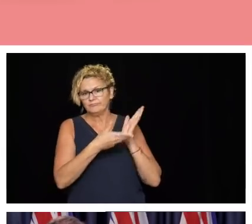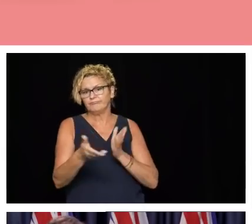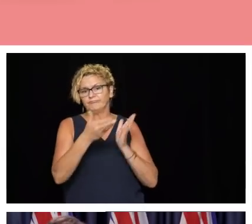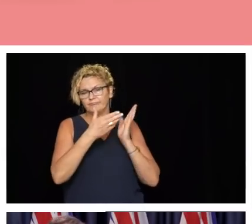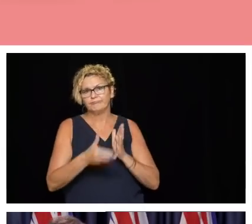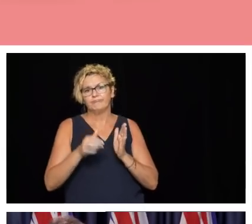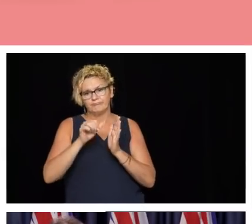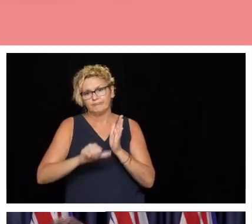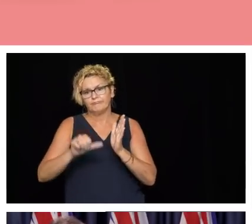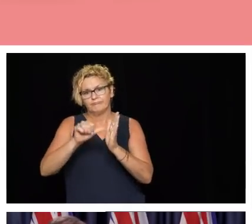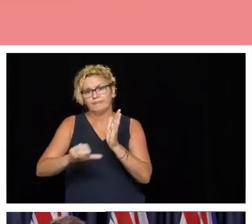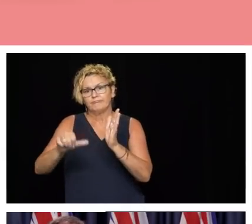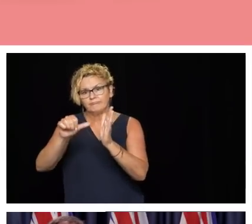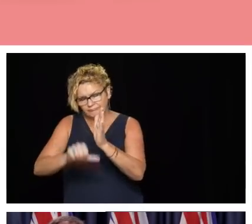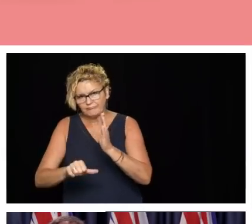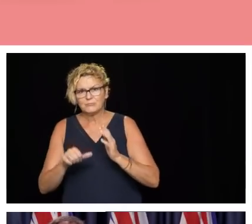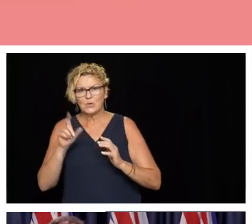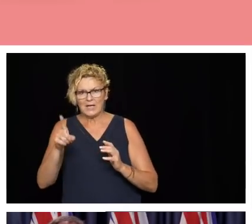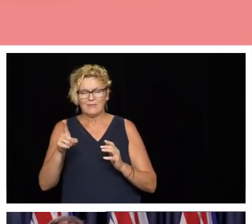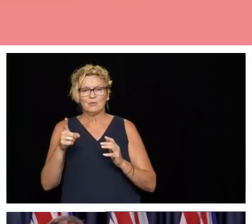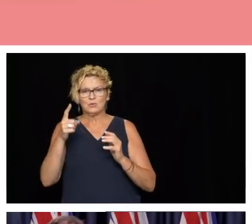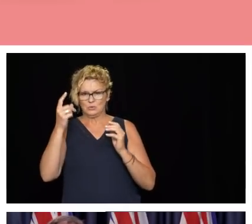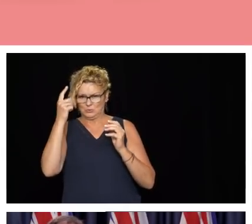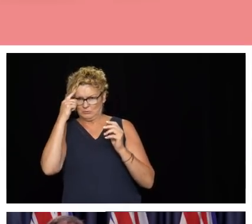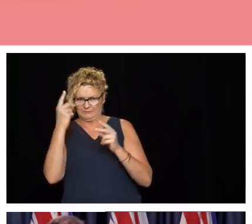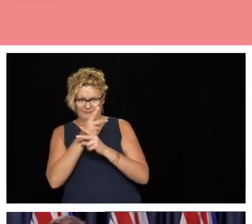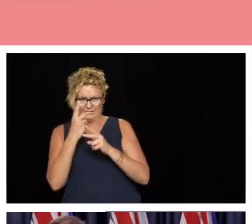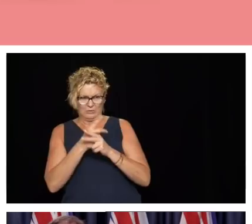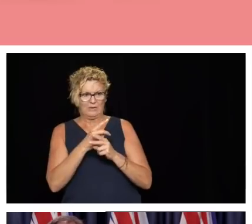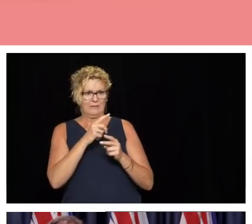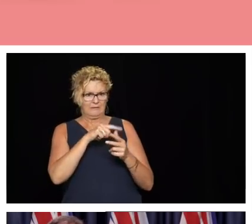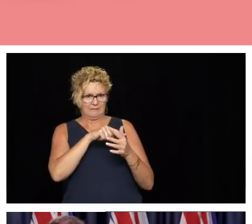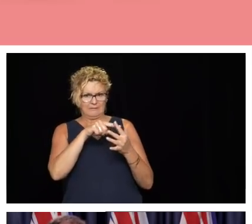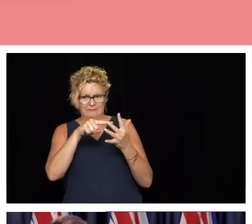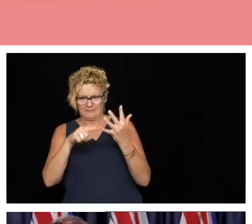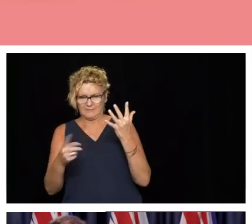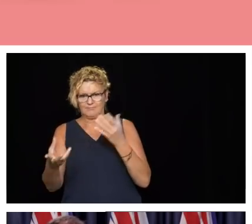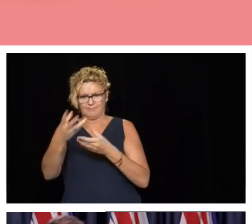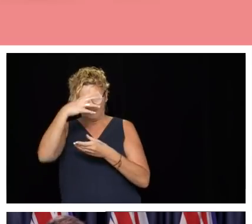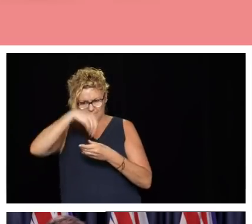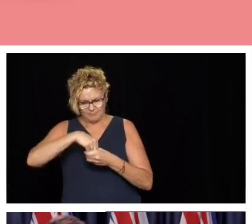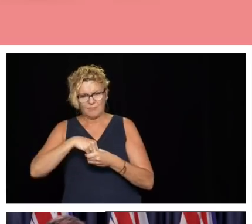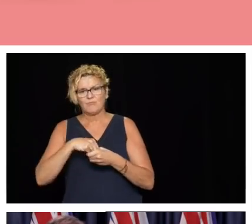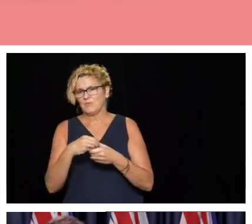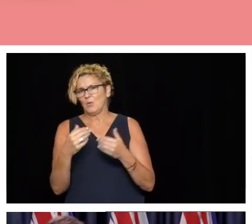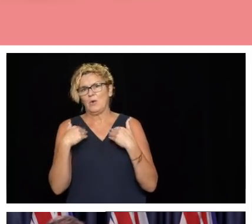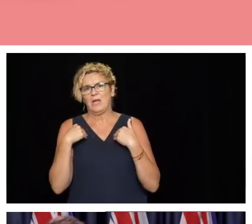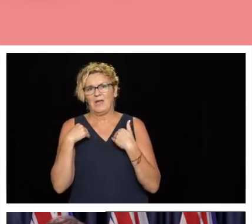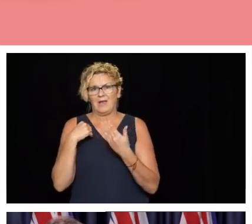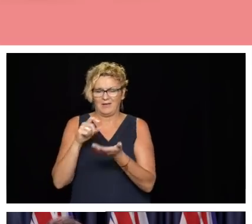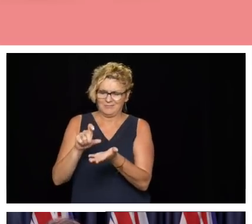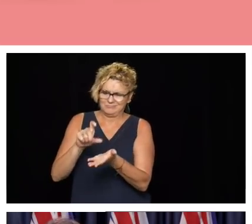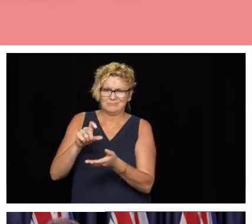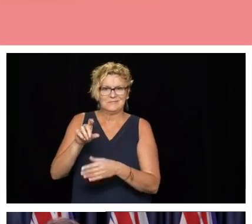And you can see that in detail, members of the public and members of the media can see the 50 page